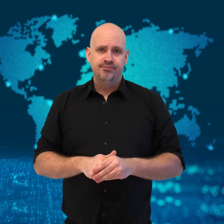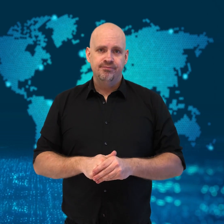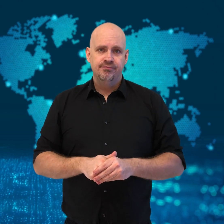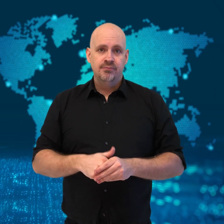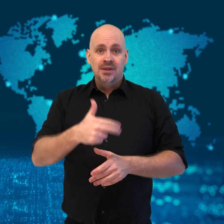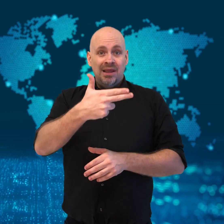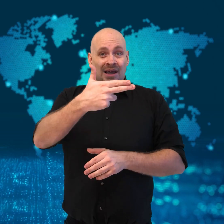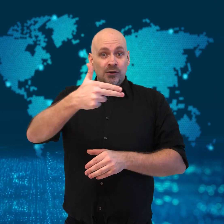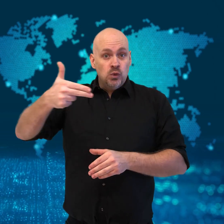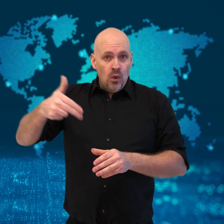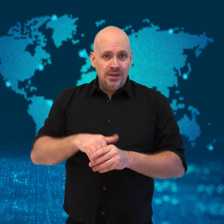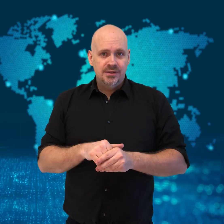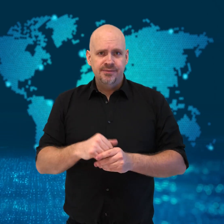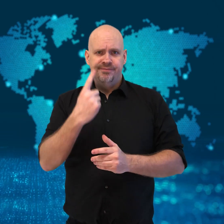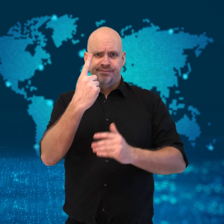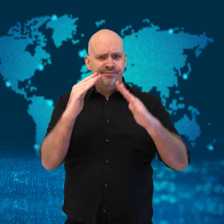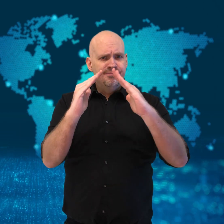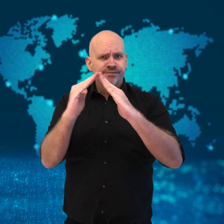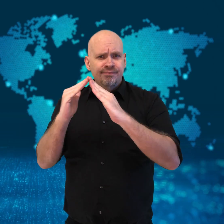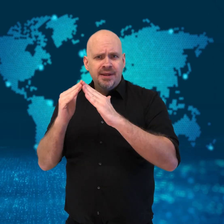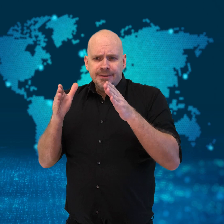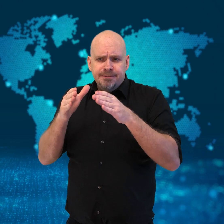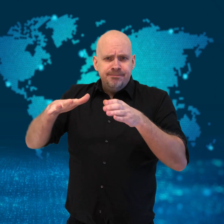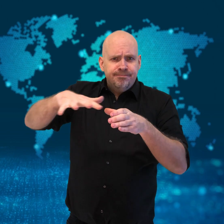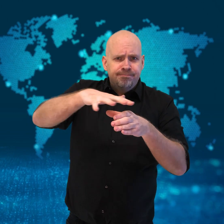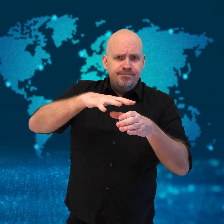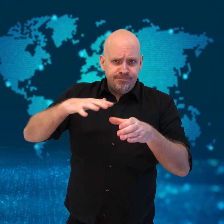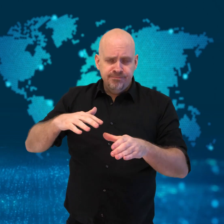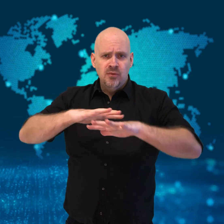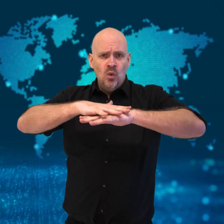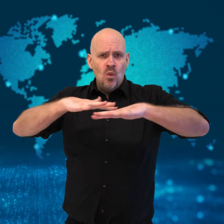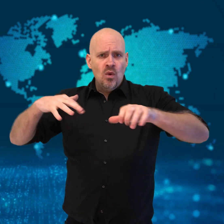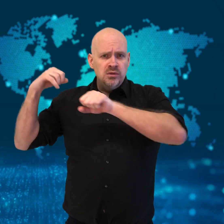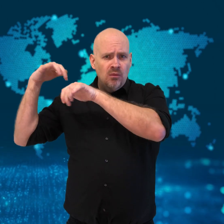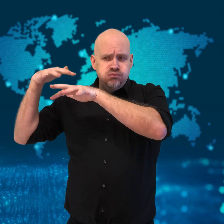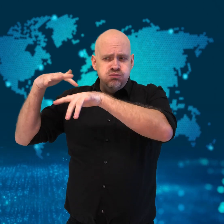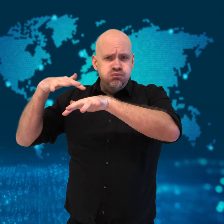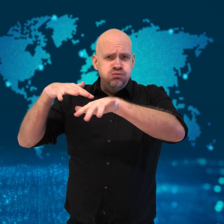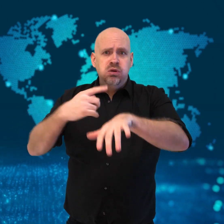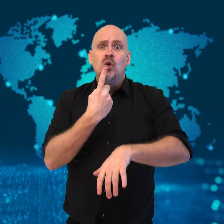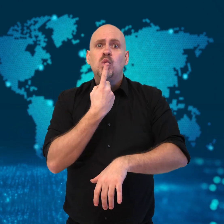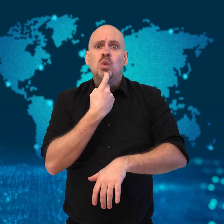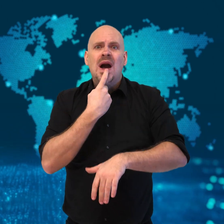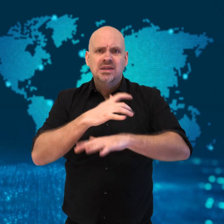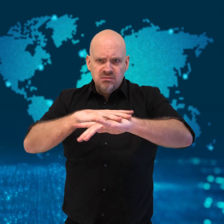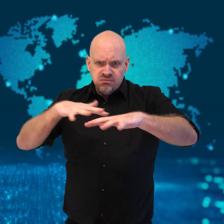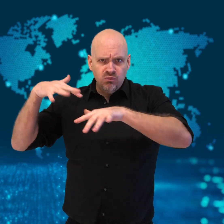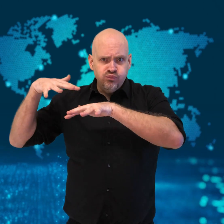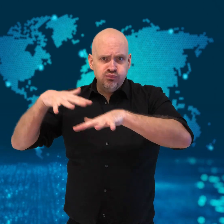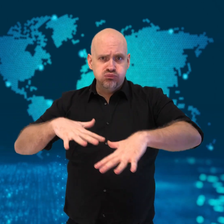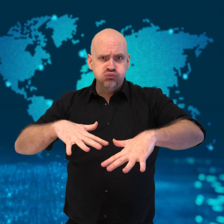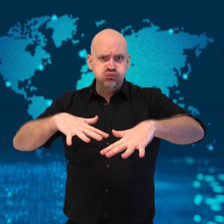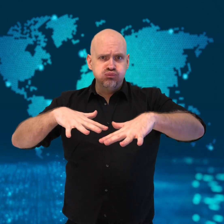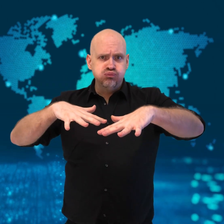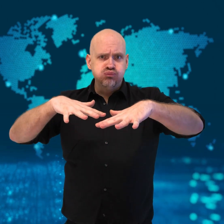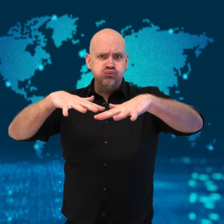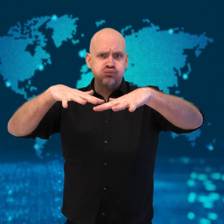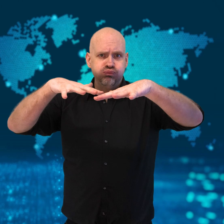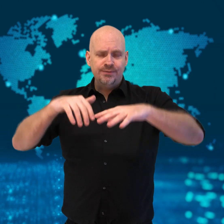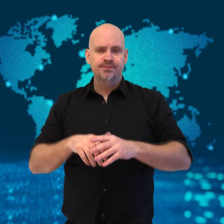Village flooded by red water.